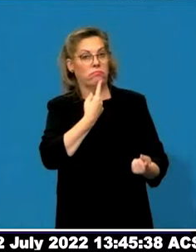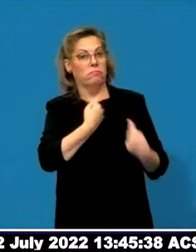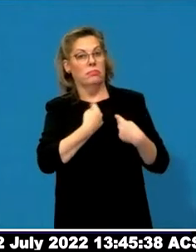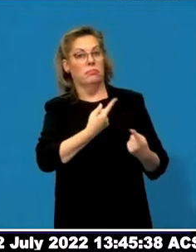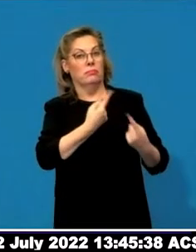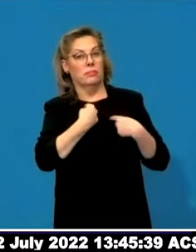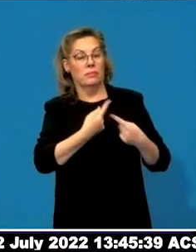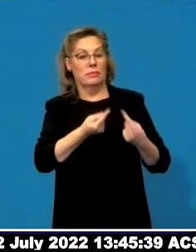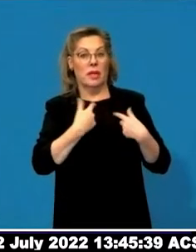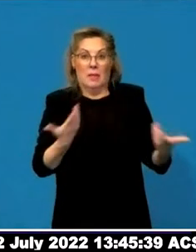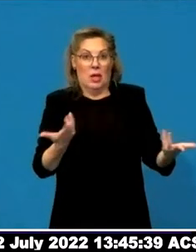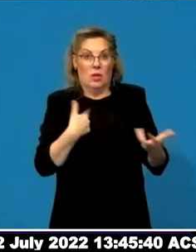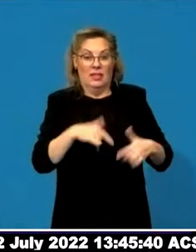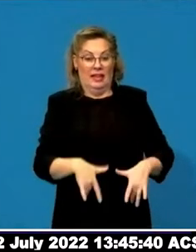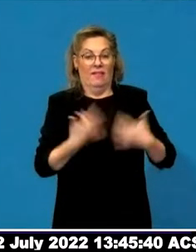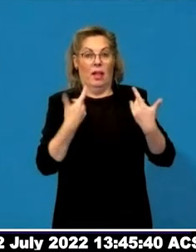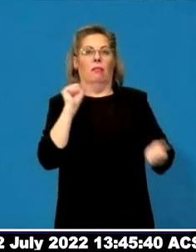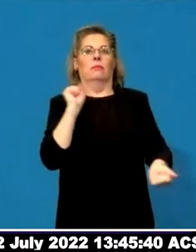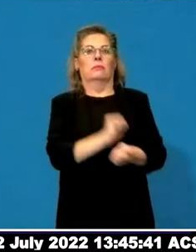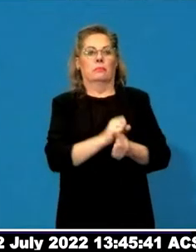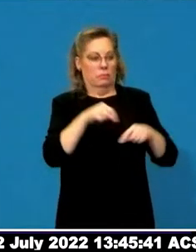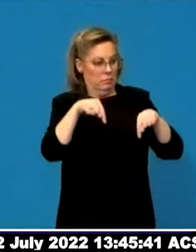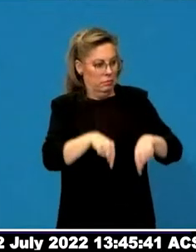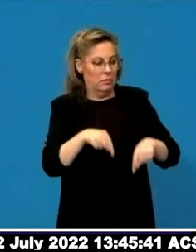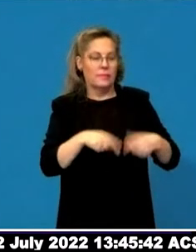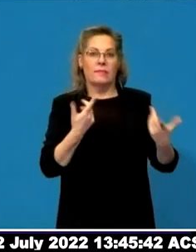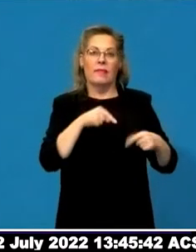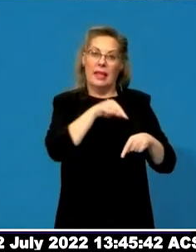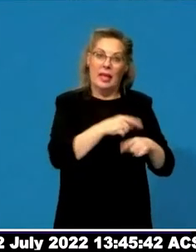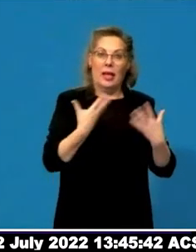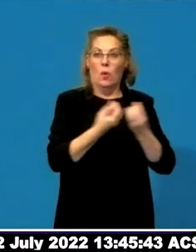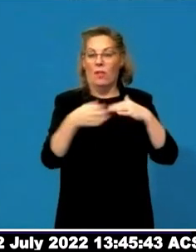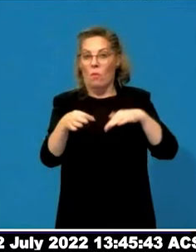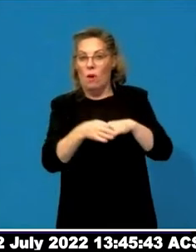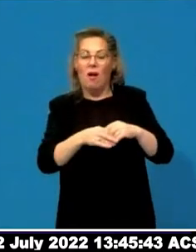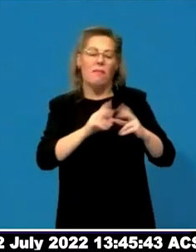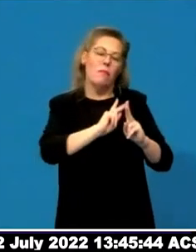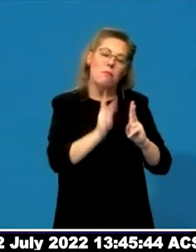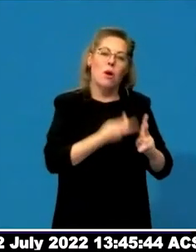Because he's been asking - him and his wife to go home for funerals